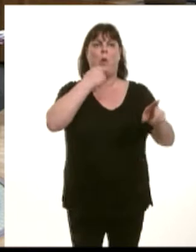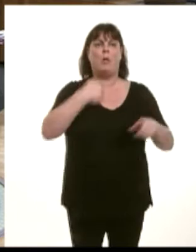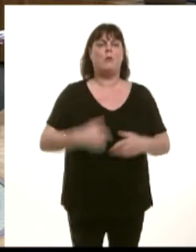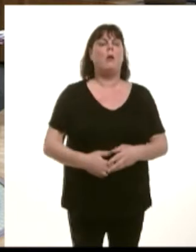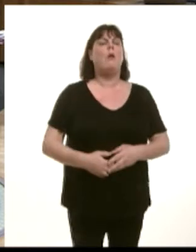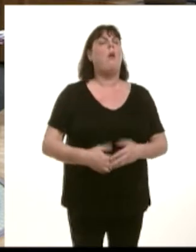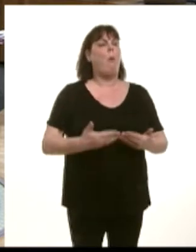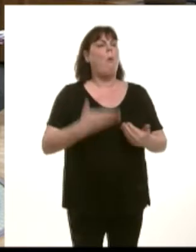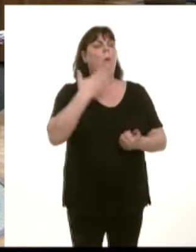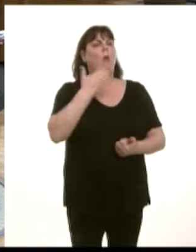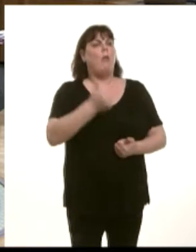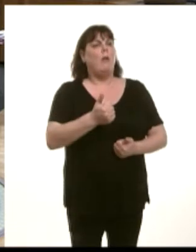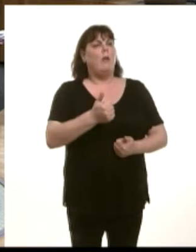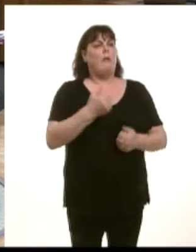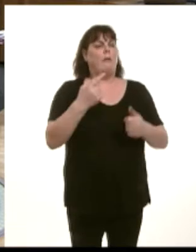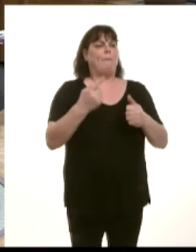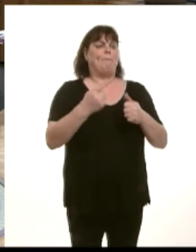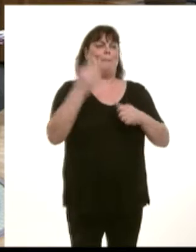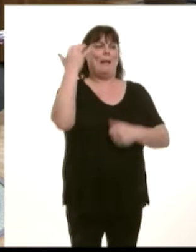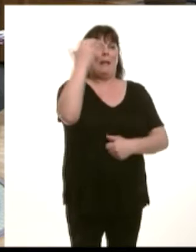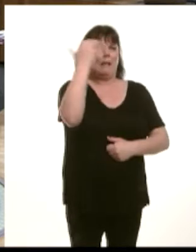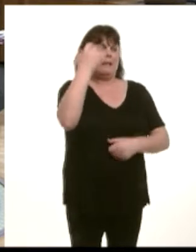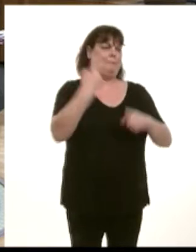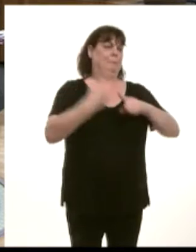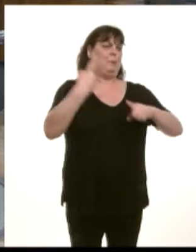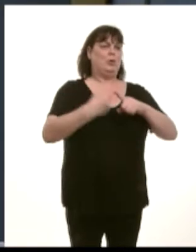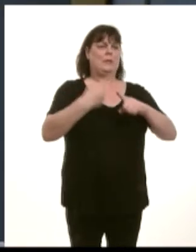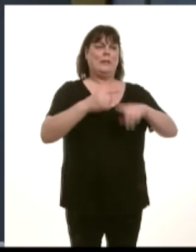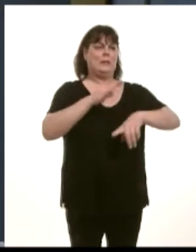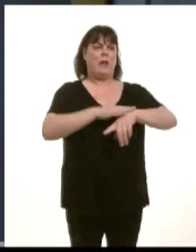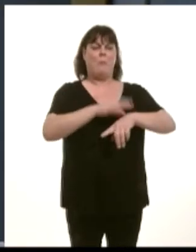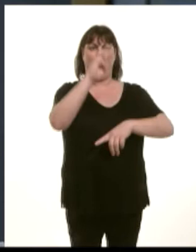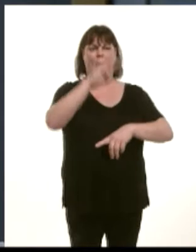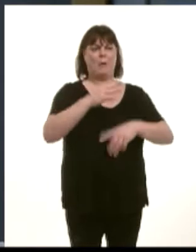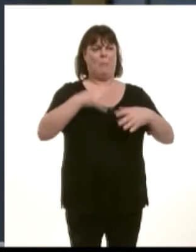Accident and emergency waiting times in Wales have not been met in over five years.